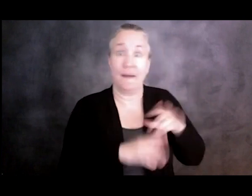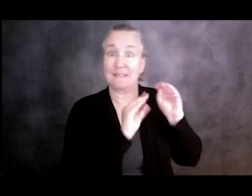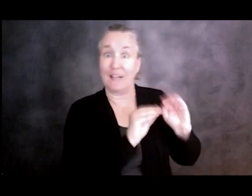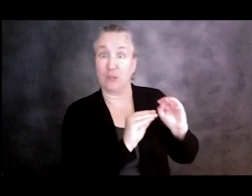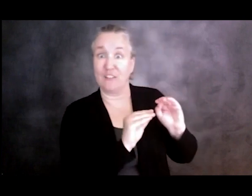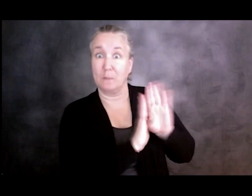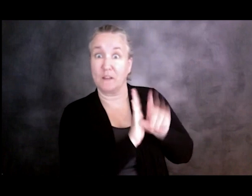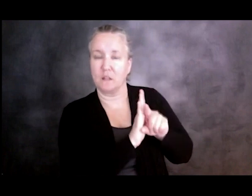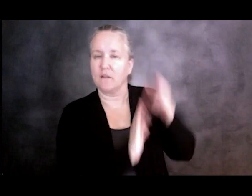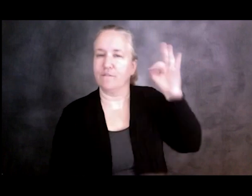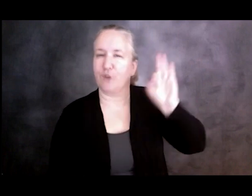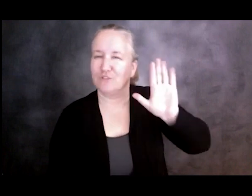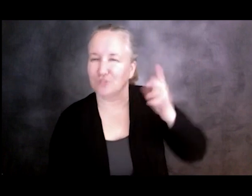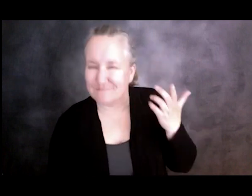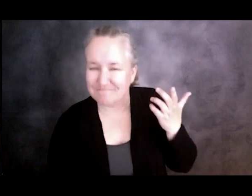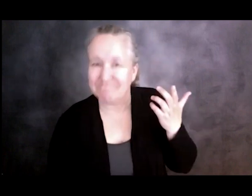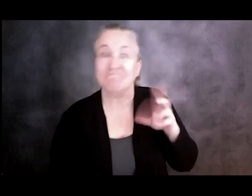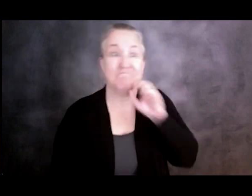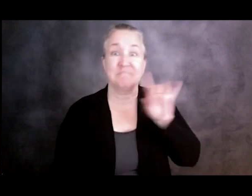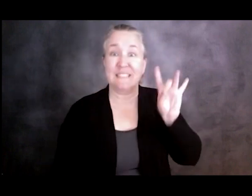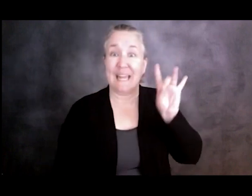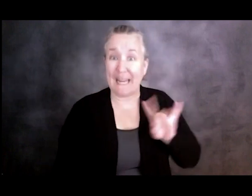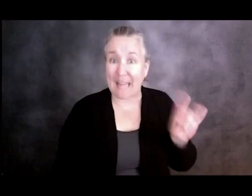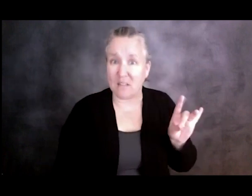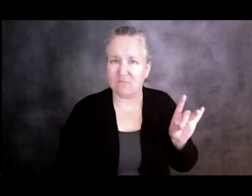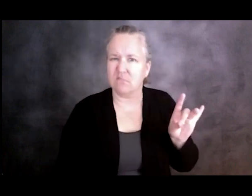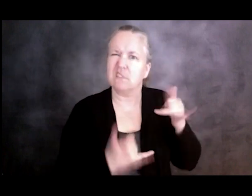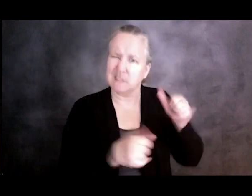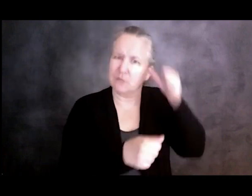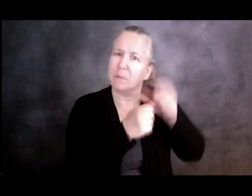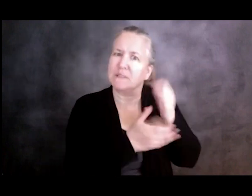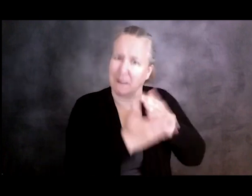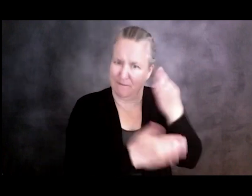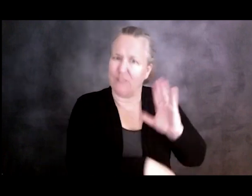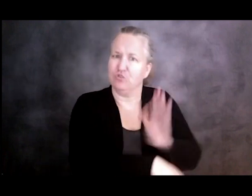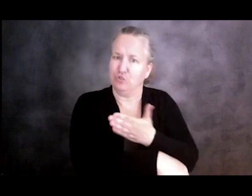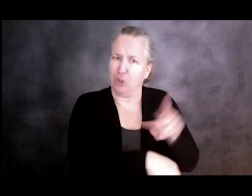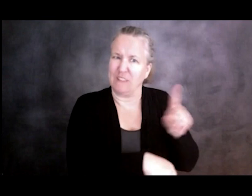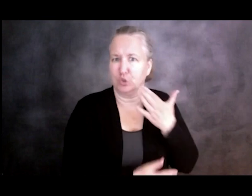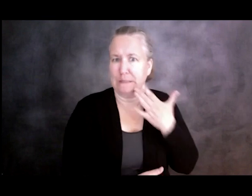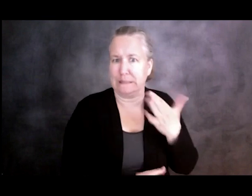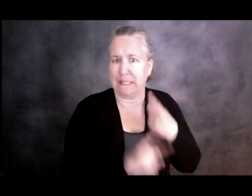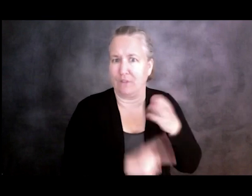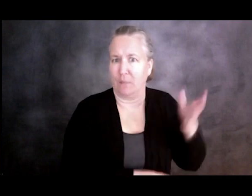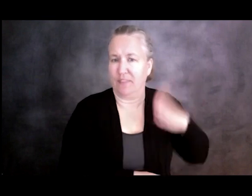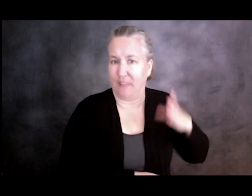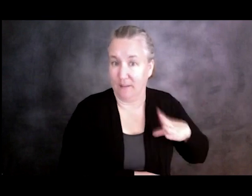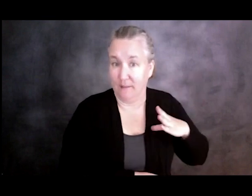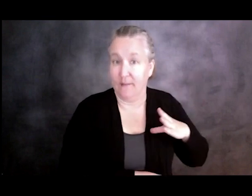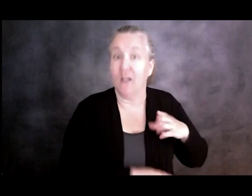And even at 88 years old-- 88 years of age, he can still remember some of the French songs that he had to sing from that period. And he'll torture me with that over dinner,